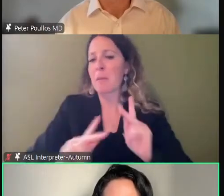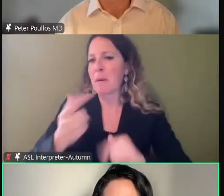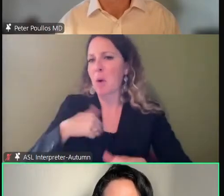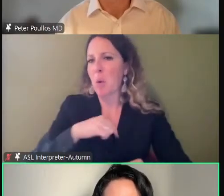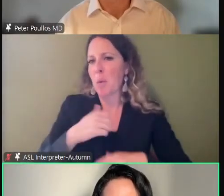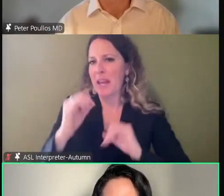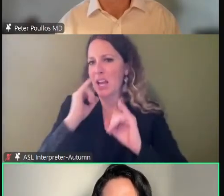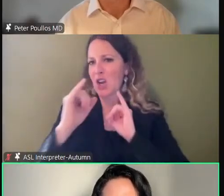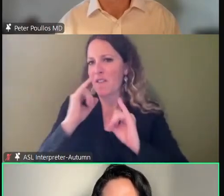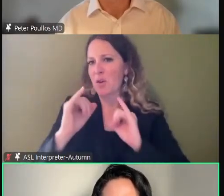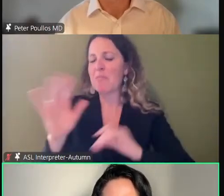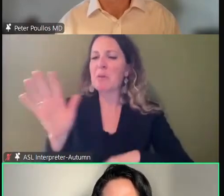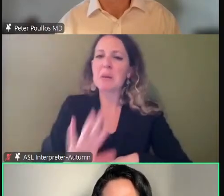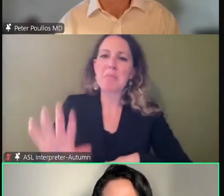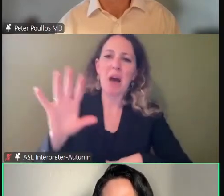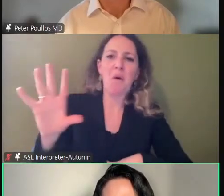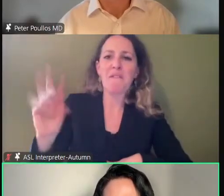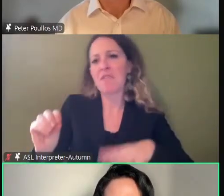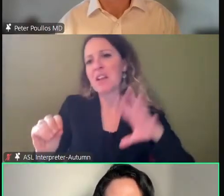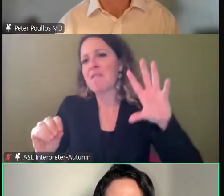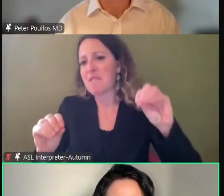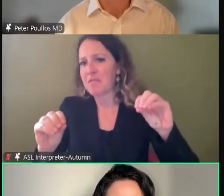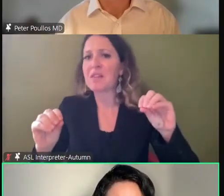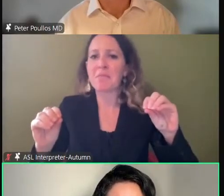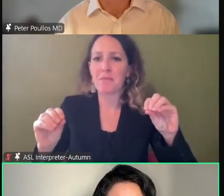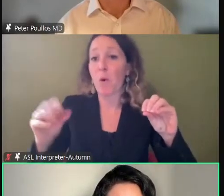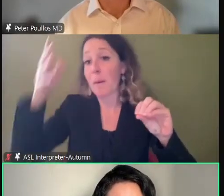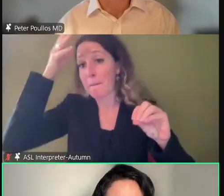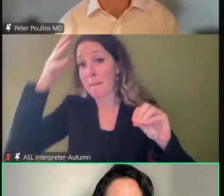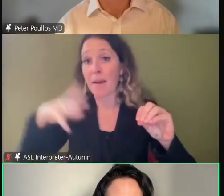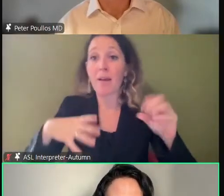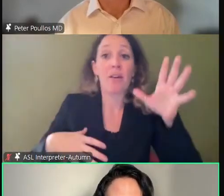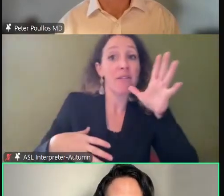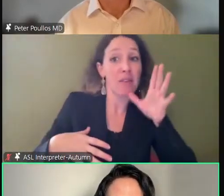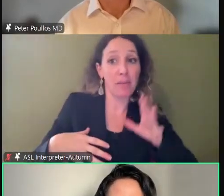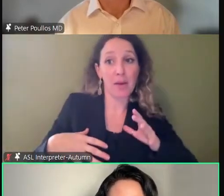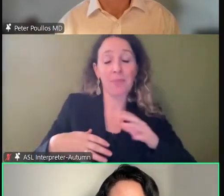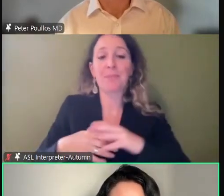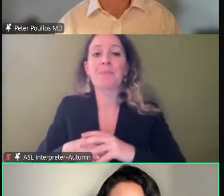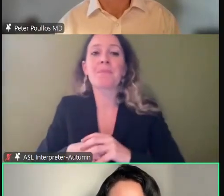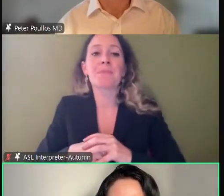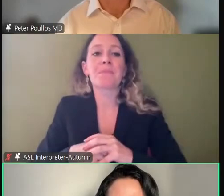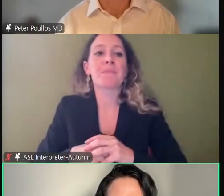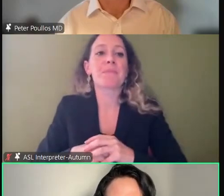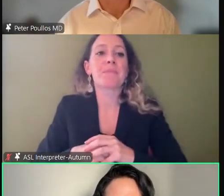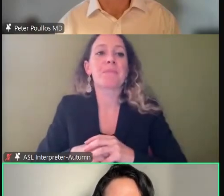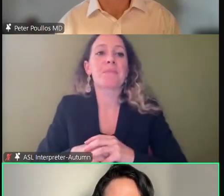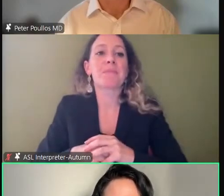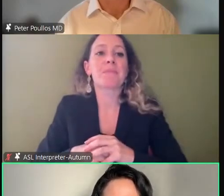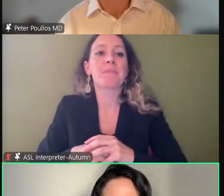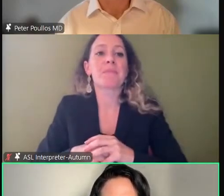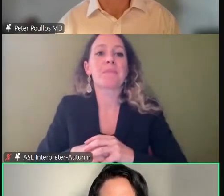a 50-50 in terms of male and female. And we coded all of the interviews,